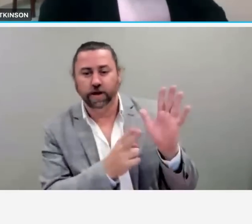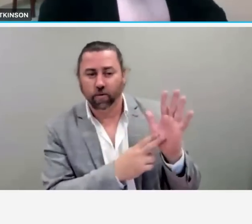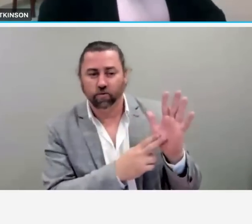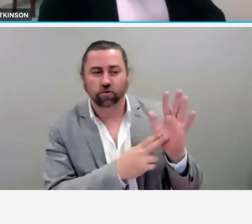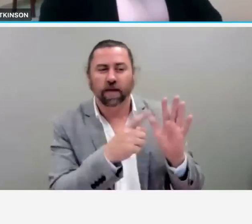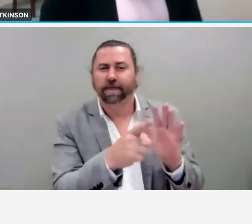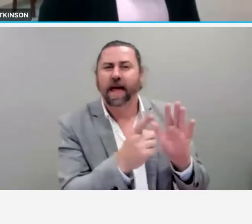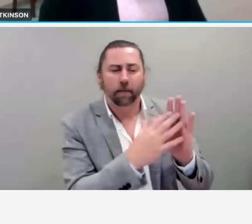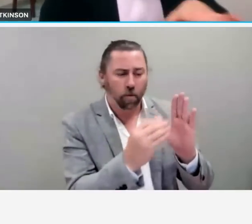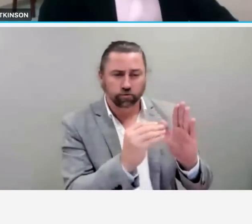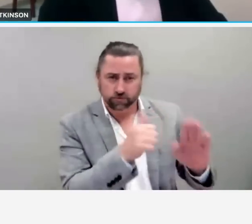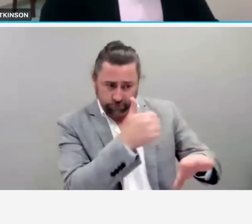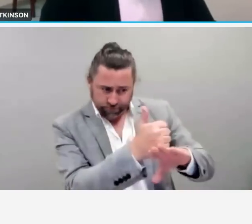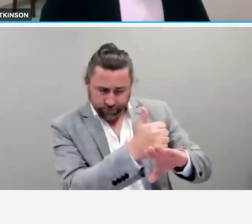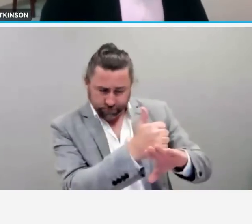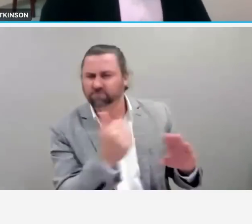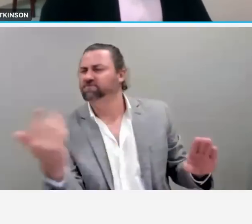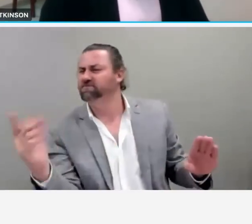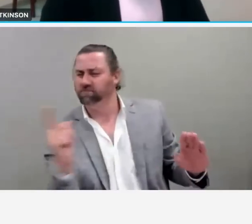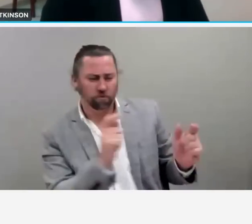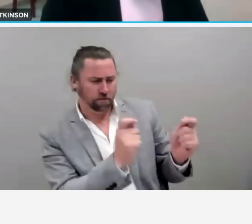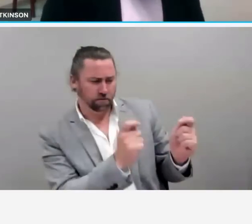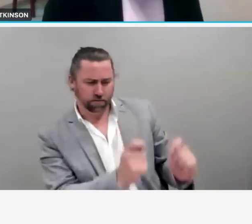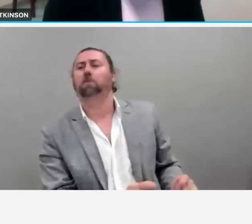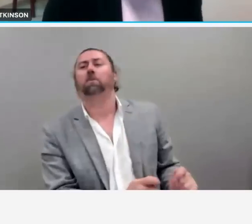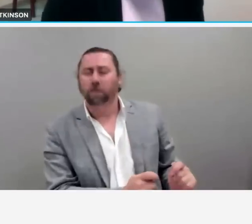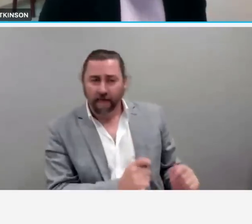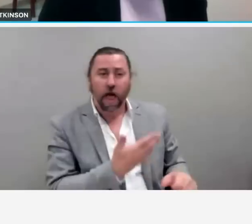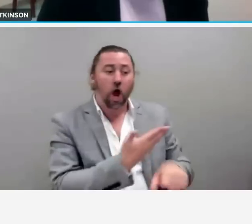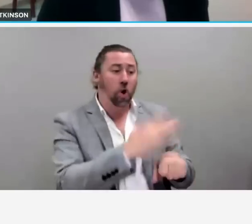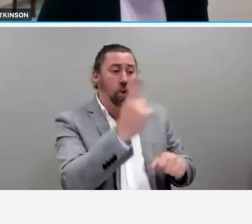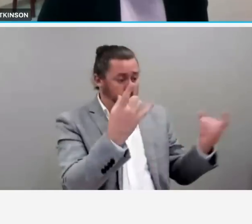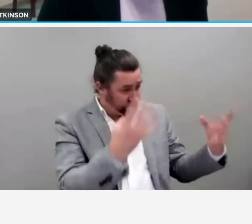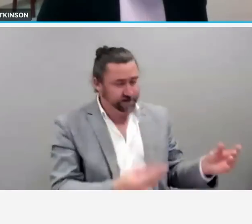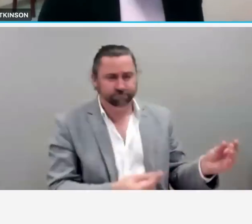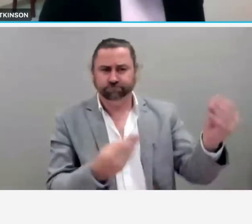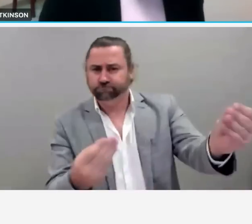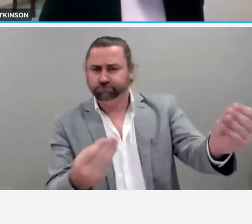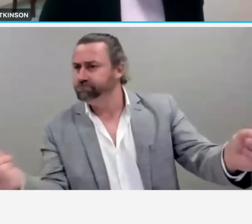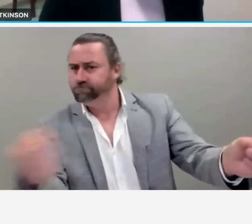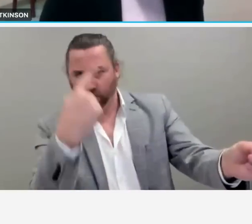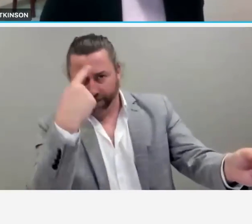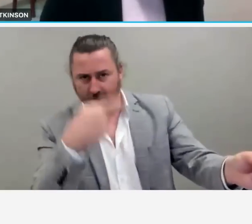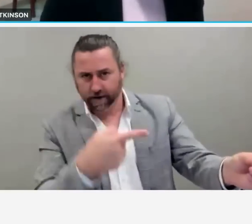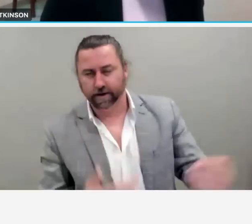revisions based on what we've heard and going out and asking what do you think of this. And we also want to dive into some of the missing